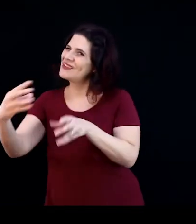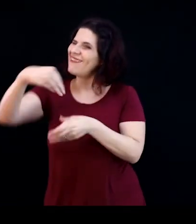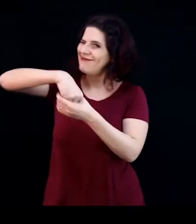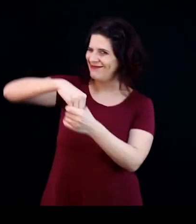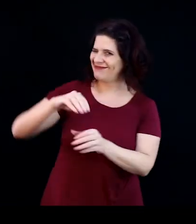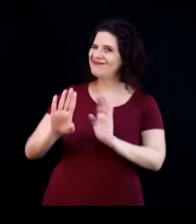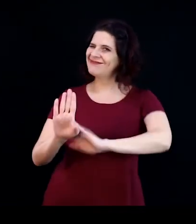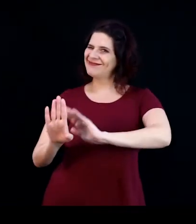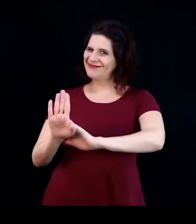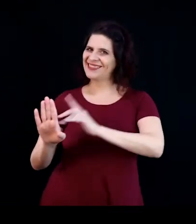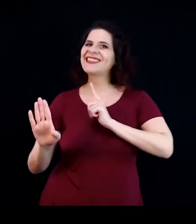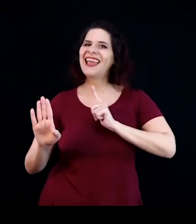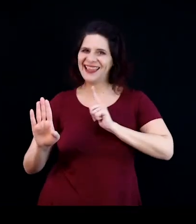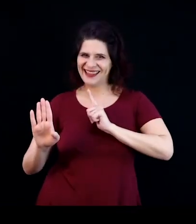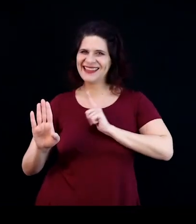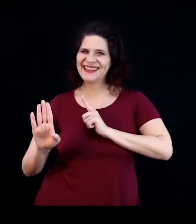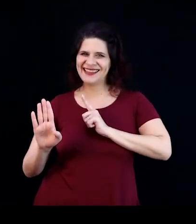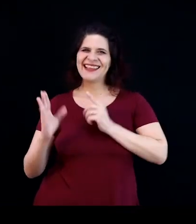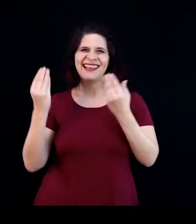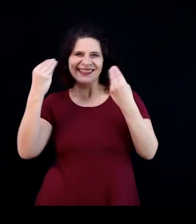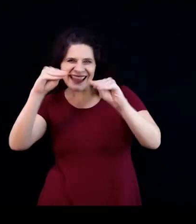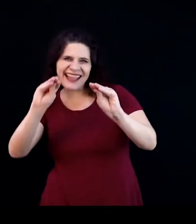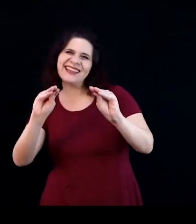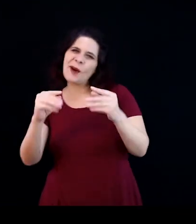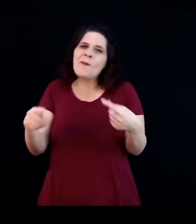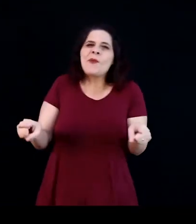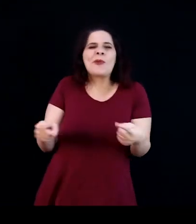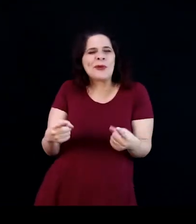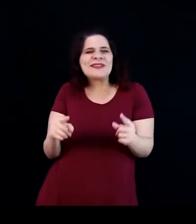spread to indicate a place of song.